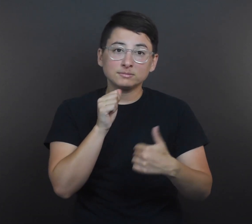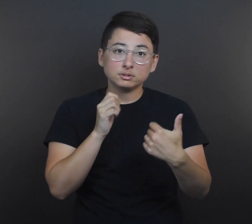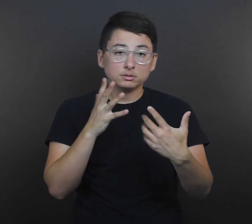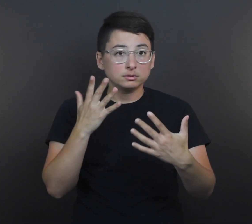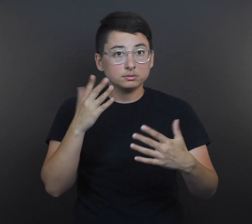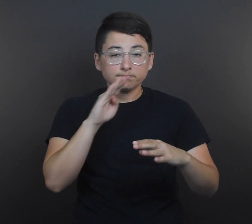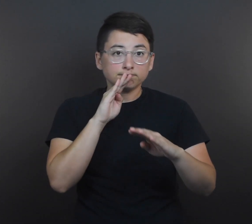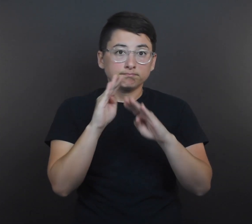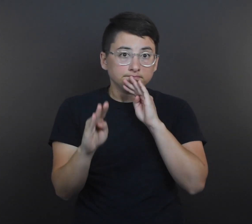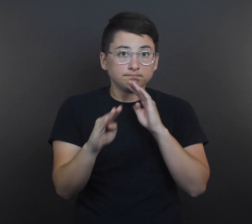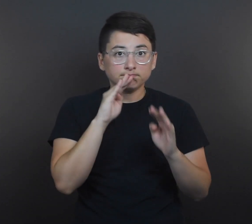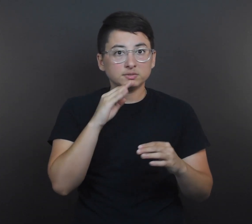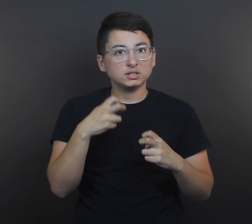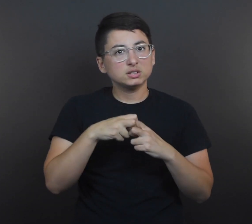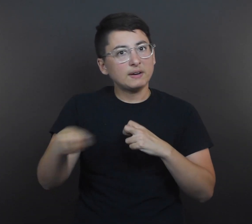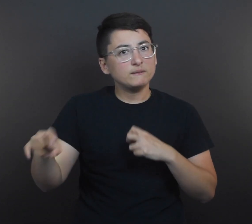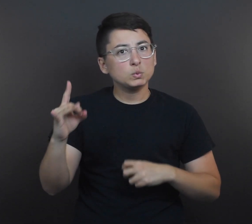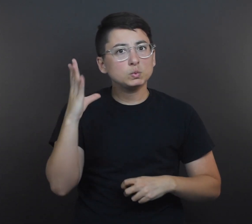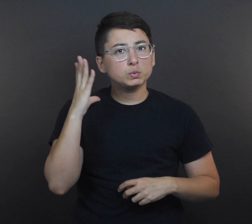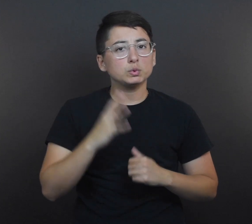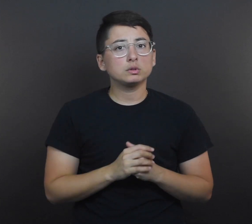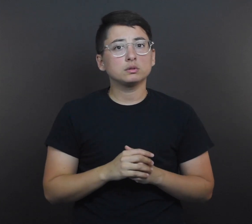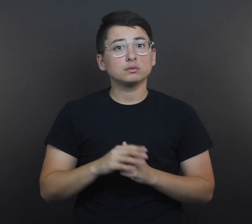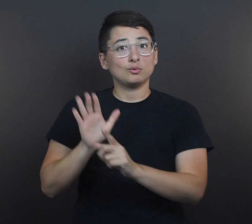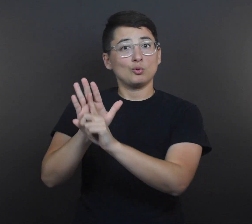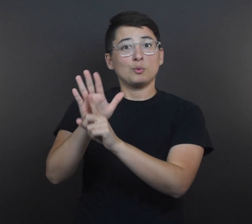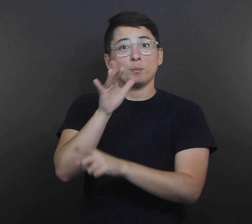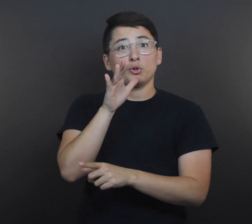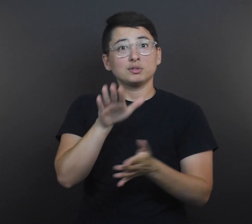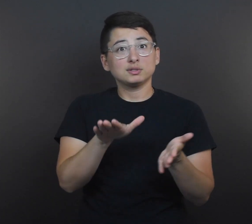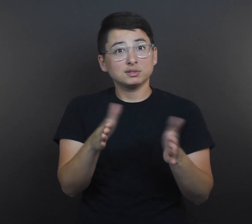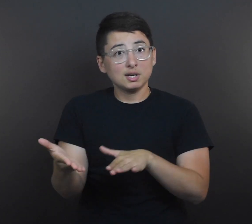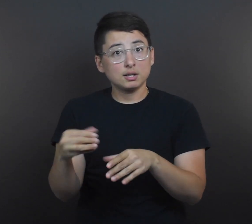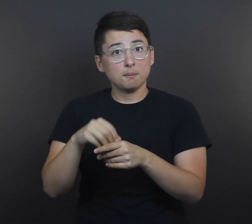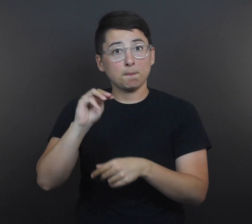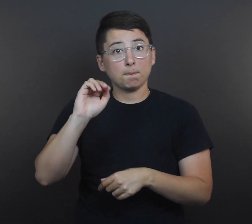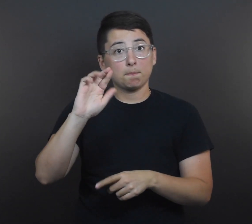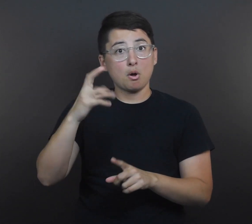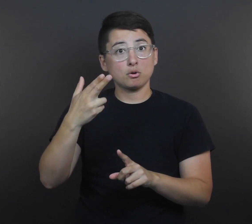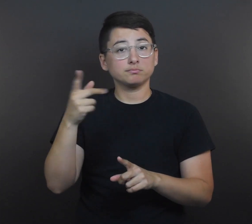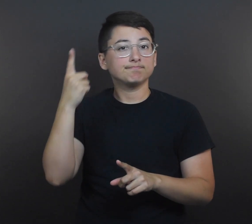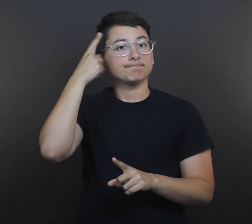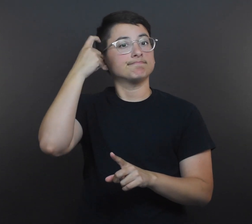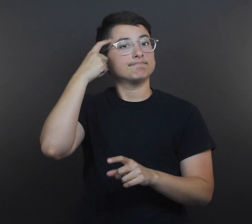At another facility, one nursing director had endured multiple hardships.